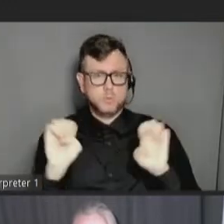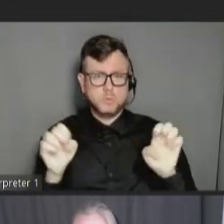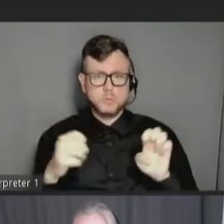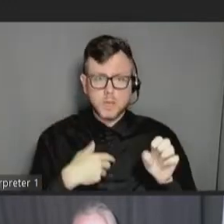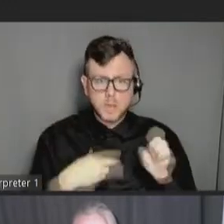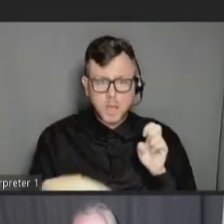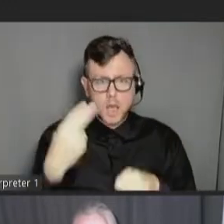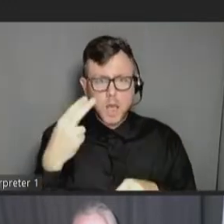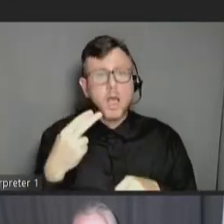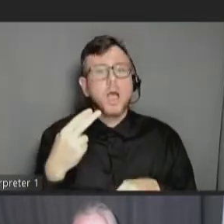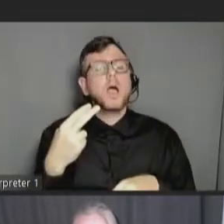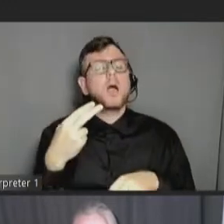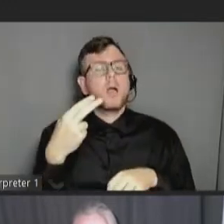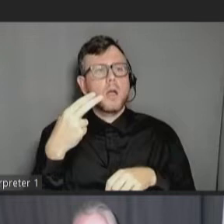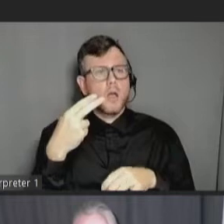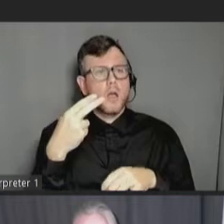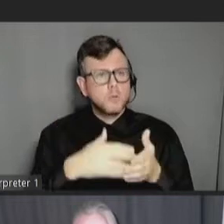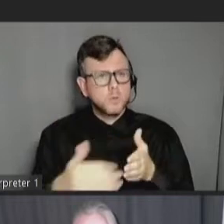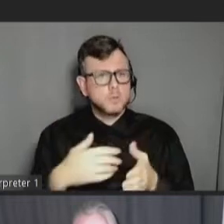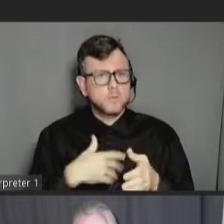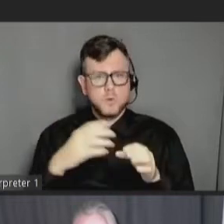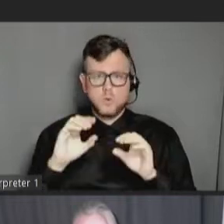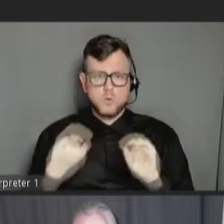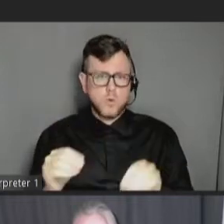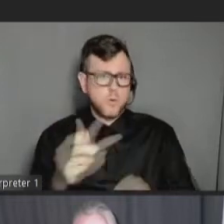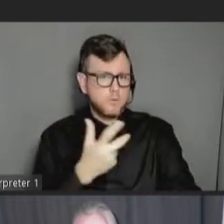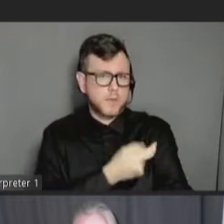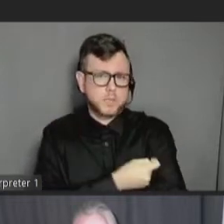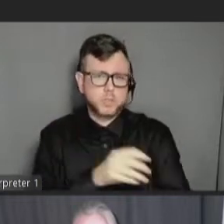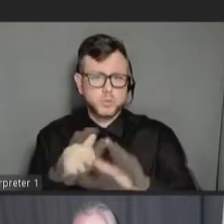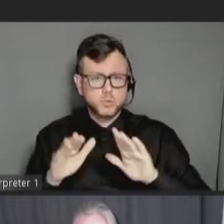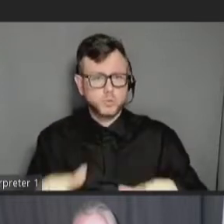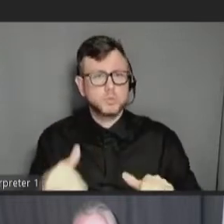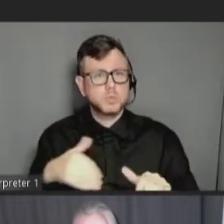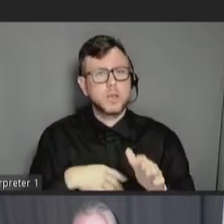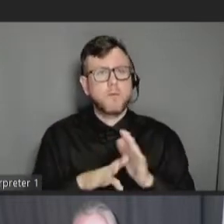of zero-dose children. And there's been a lot of fluctuation in vaccination rates.